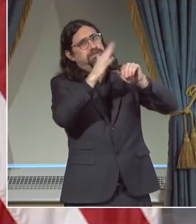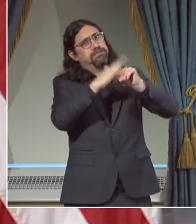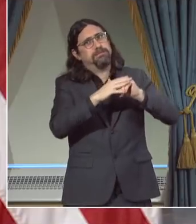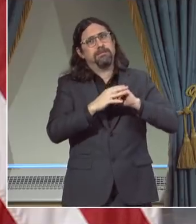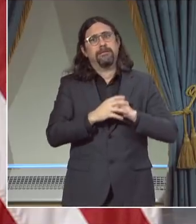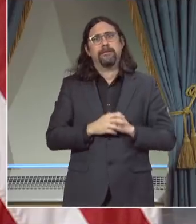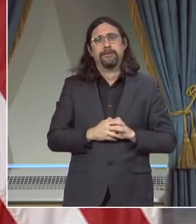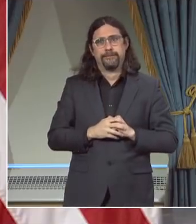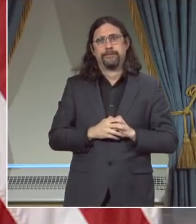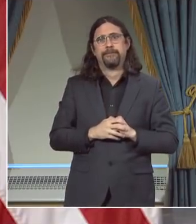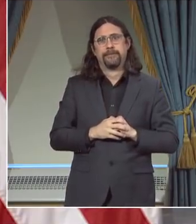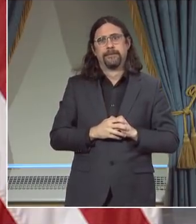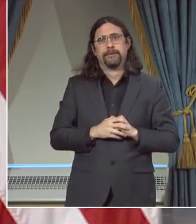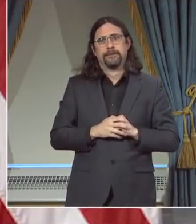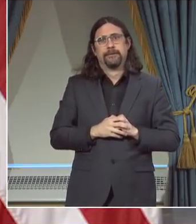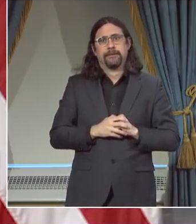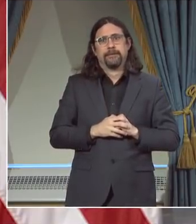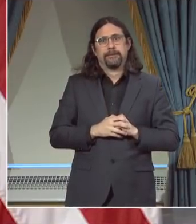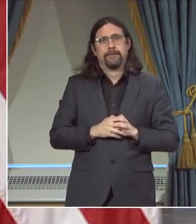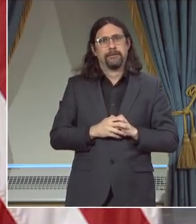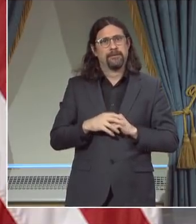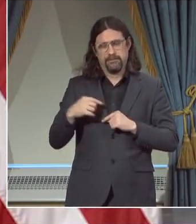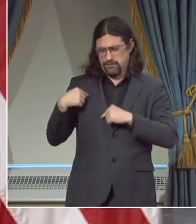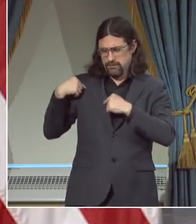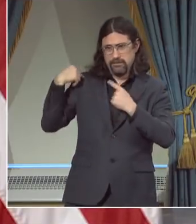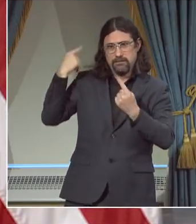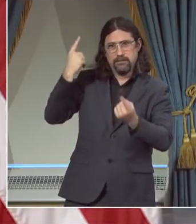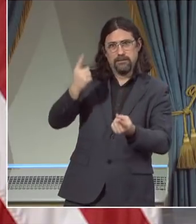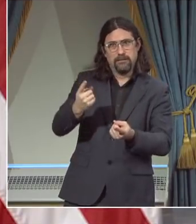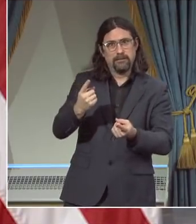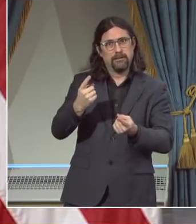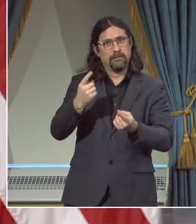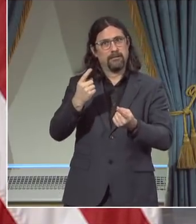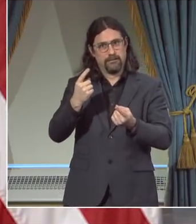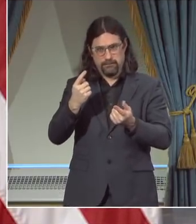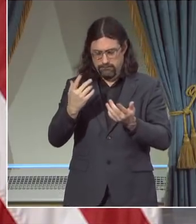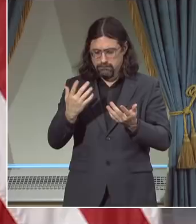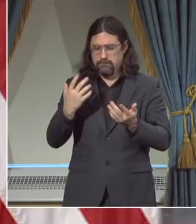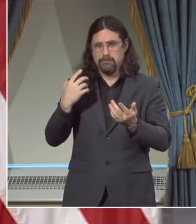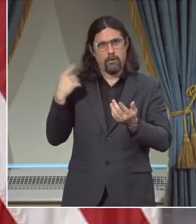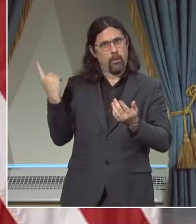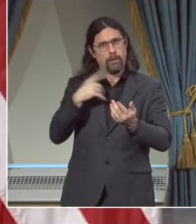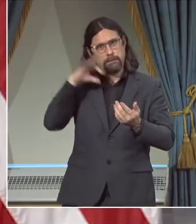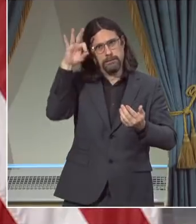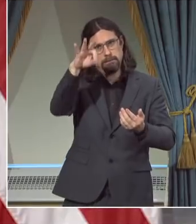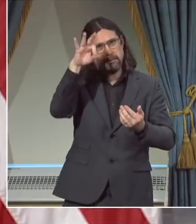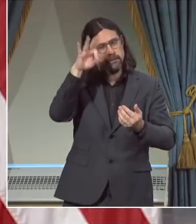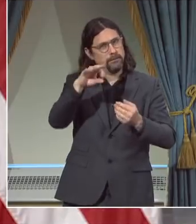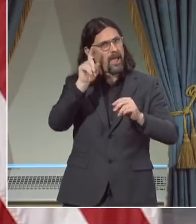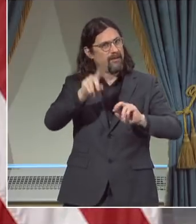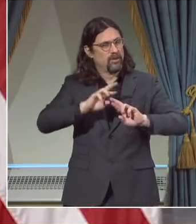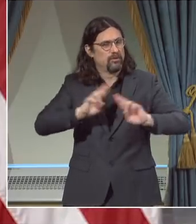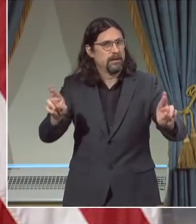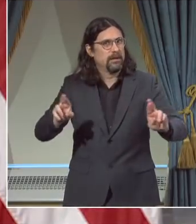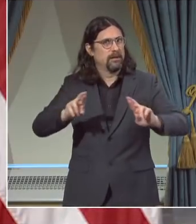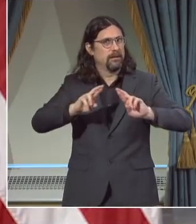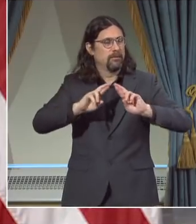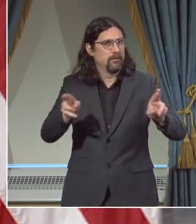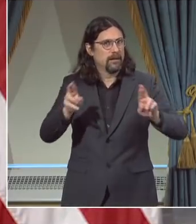WEEKS WE'VE BEEN LTAKING ABOUT GETTING READY FOR THIS A NDWEA HVE TO GET READY FOR EVEN MORE. AND IT'S NOT JUST THE INCDREIEBL